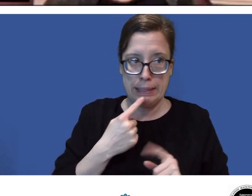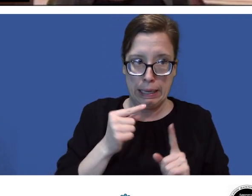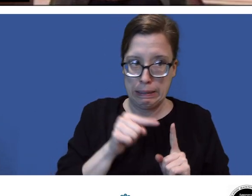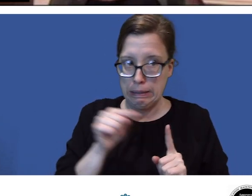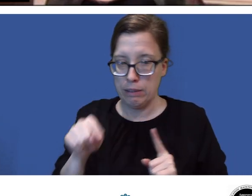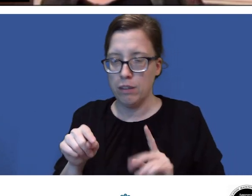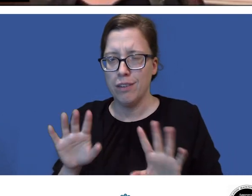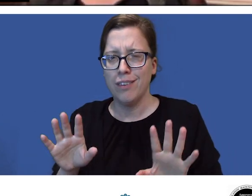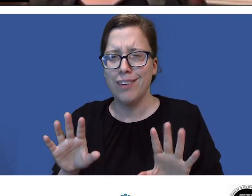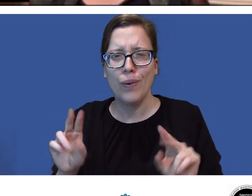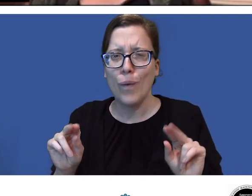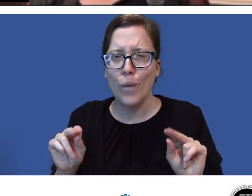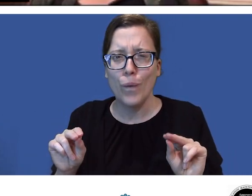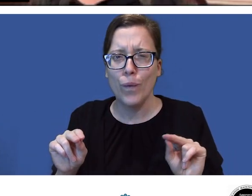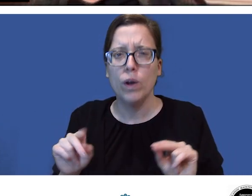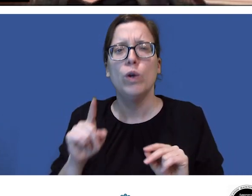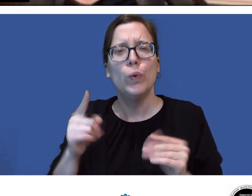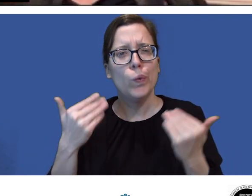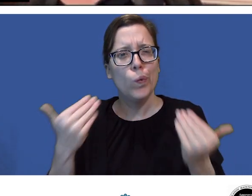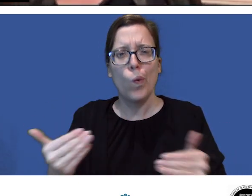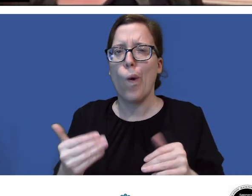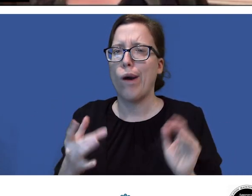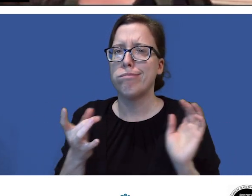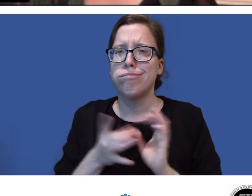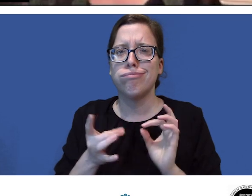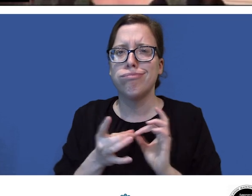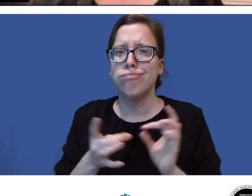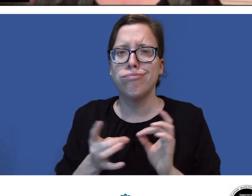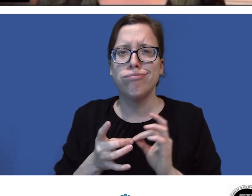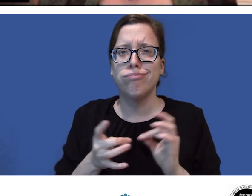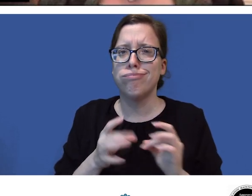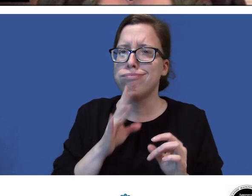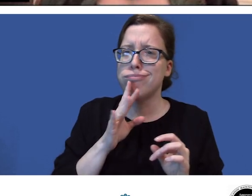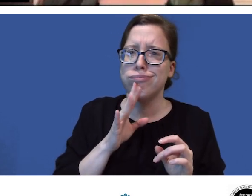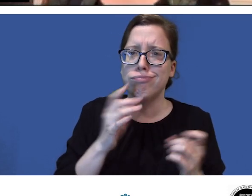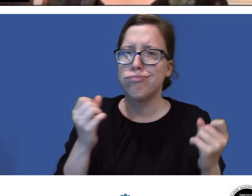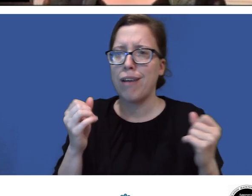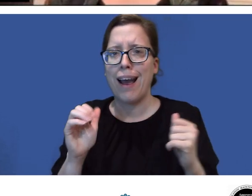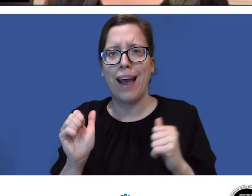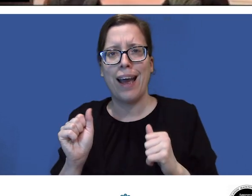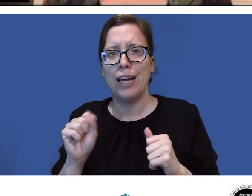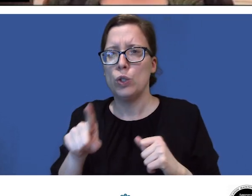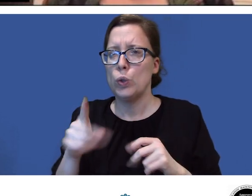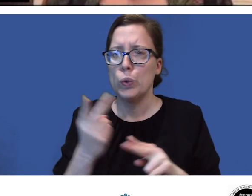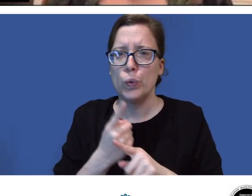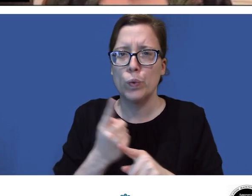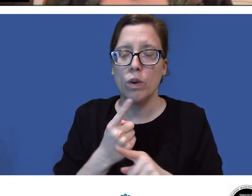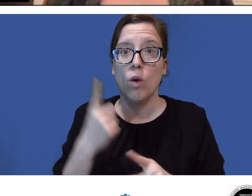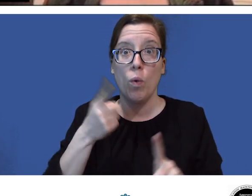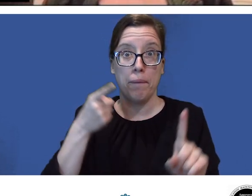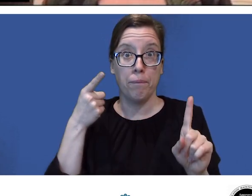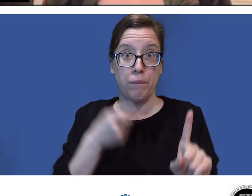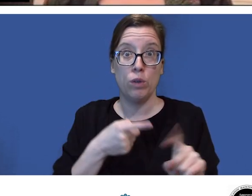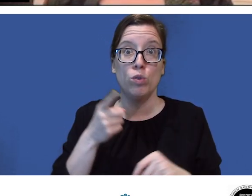your whole vocabulary. And the answer is no. You speak as you would ordinarily speak.